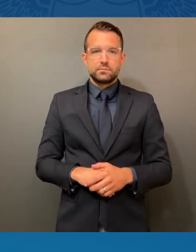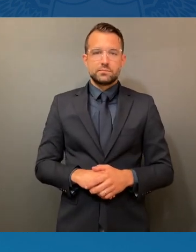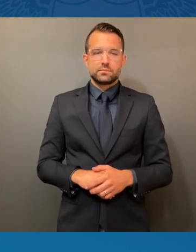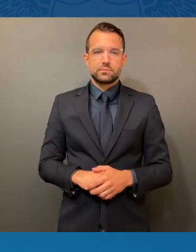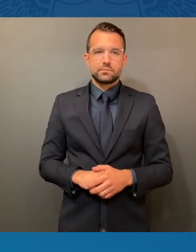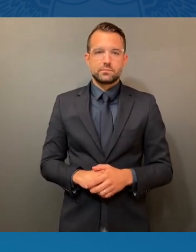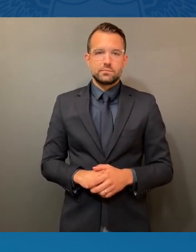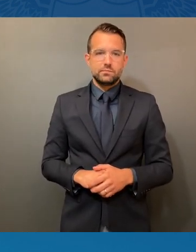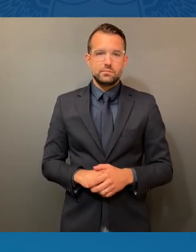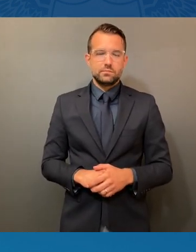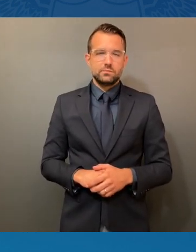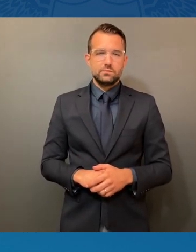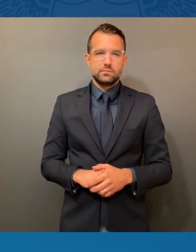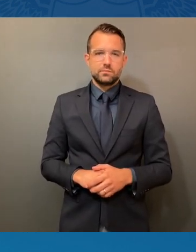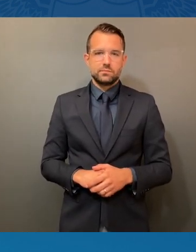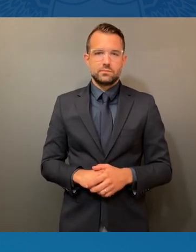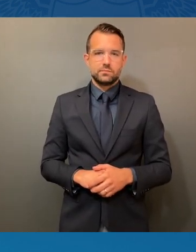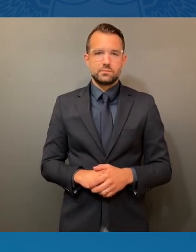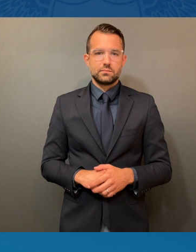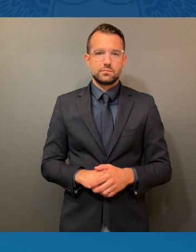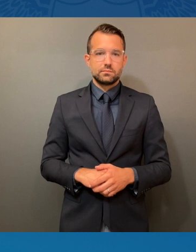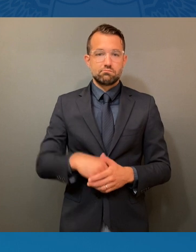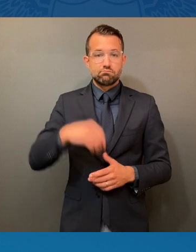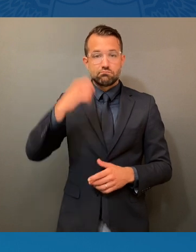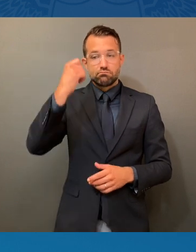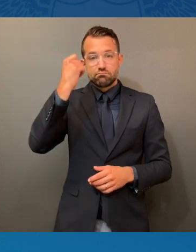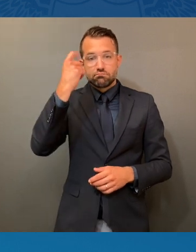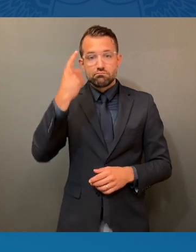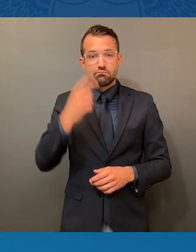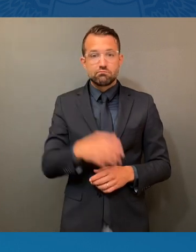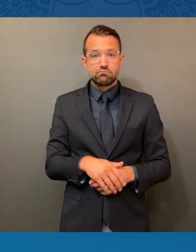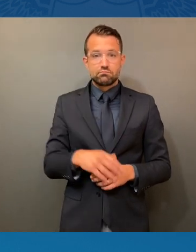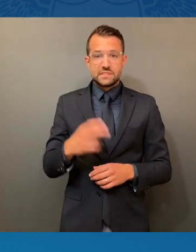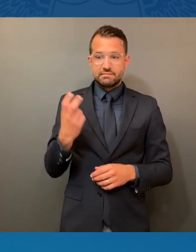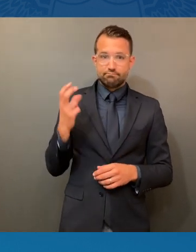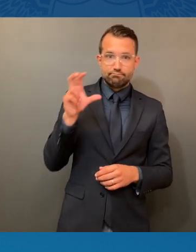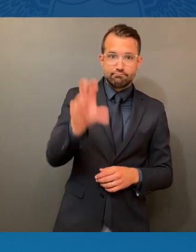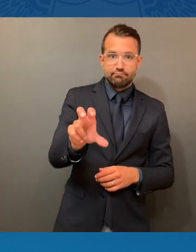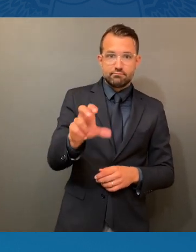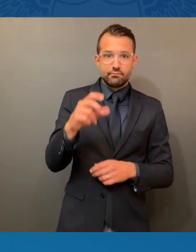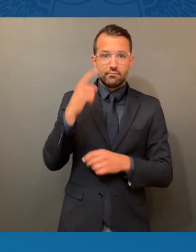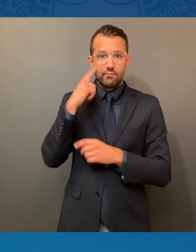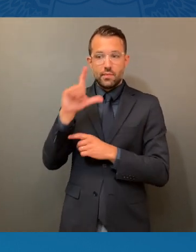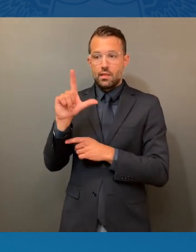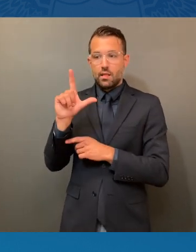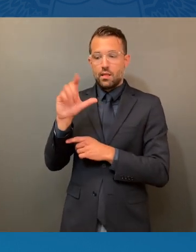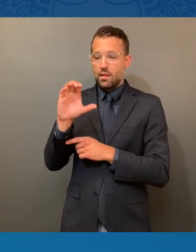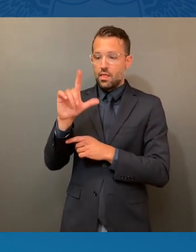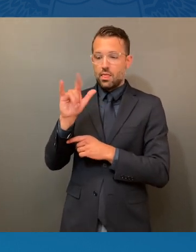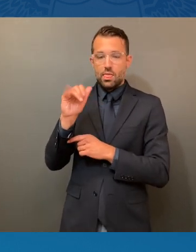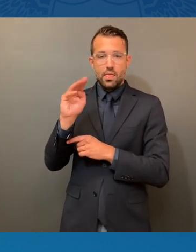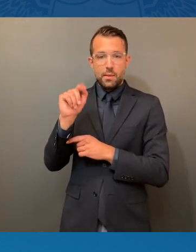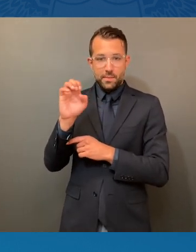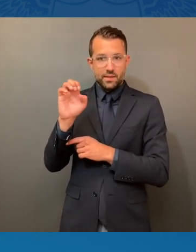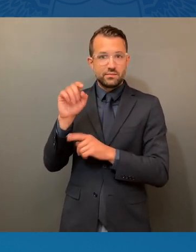The investment on the climate crisis is extraordinary and will literally be the largest